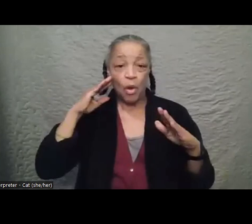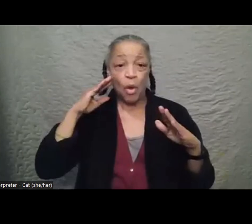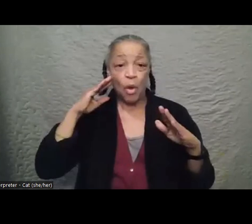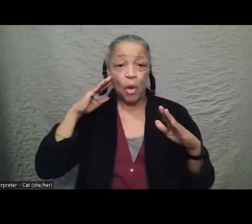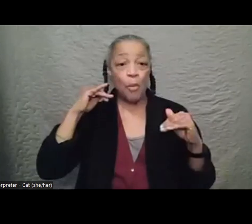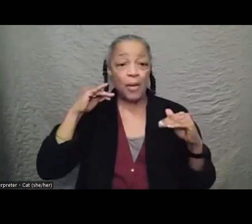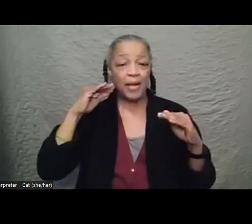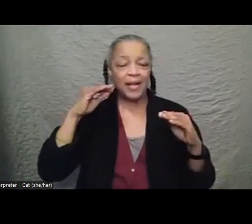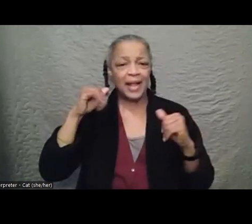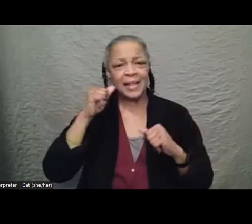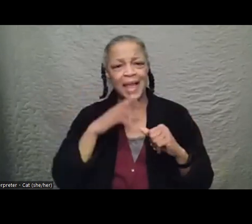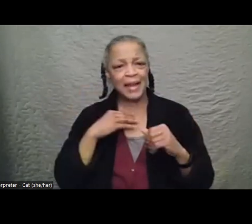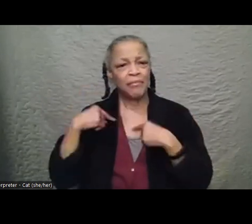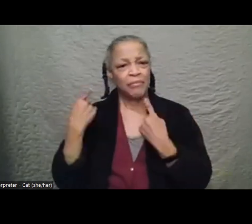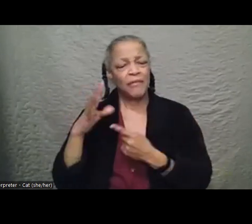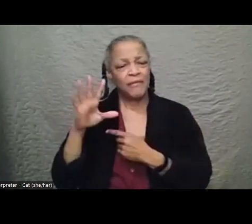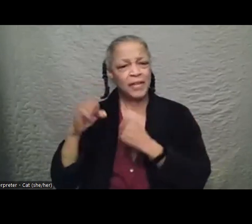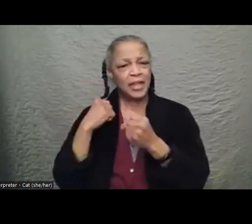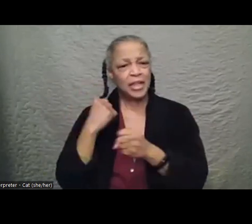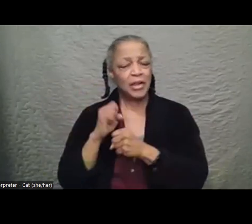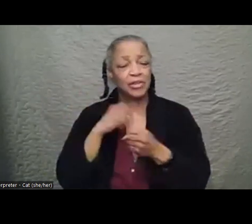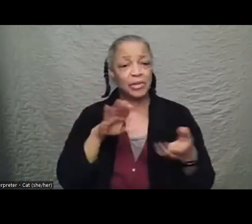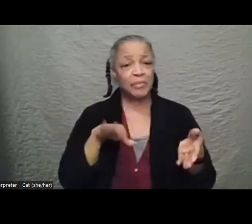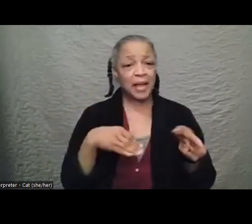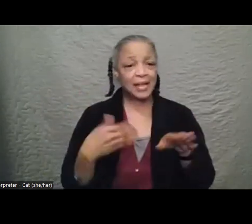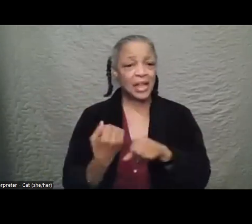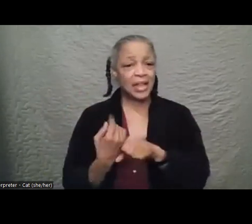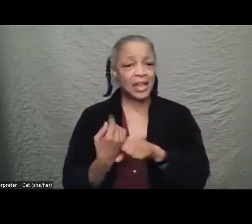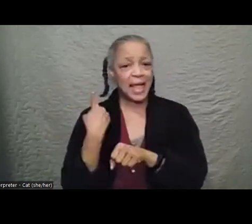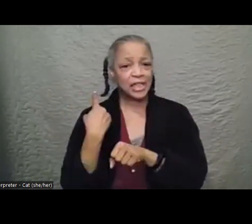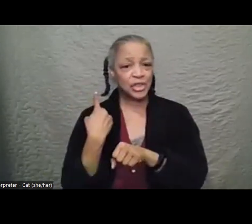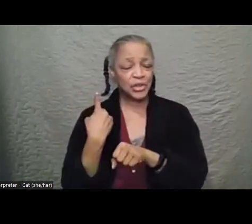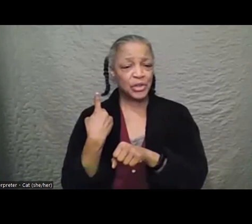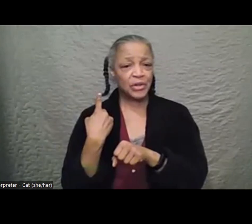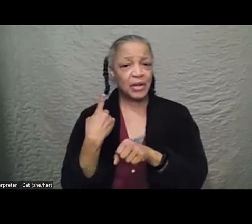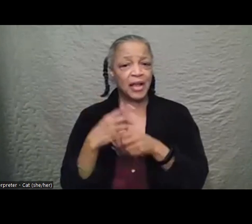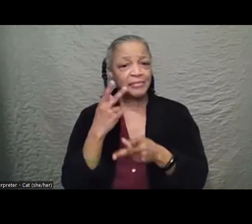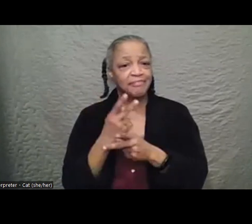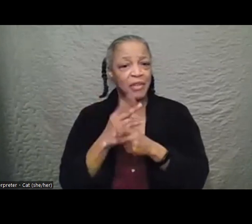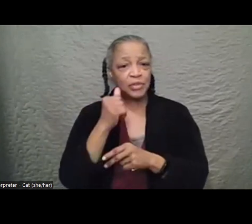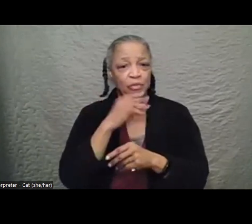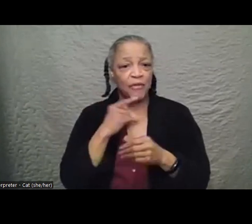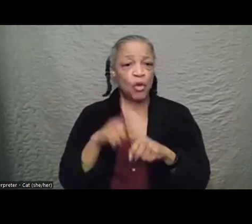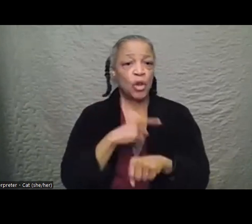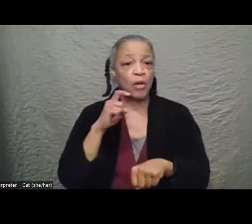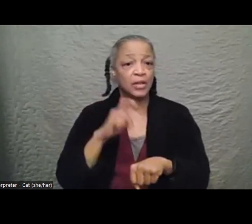she passed away last year. I looked after this lady for a very long time.